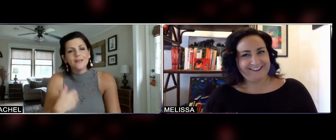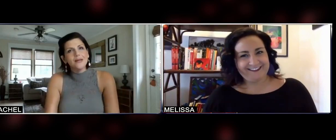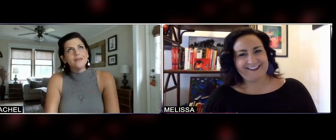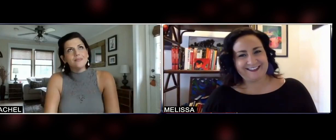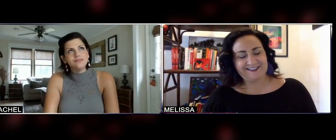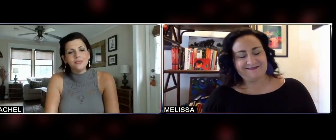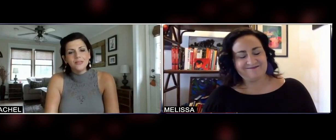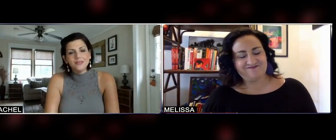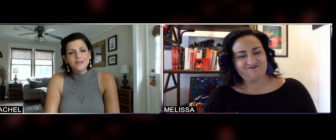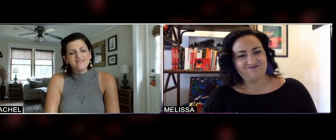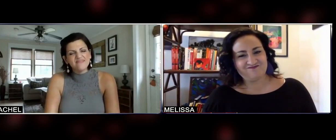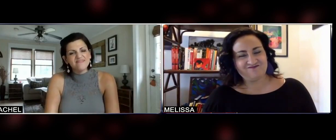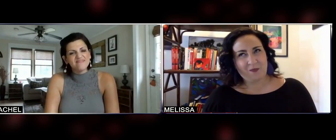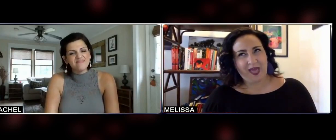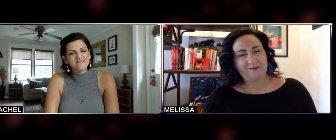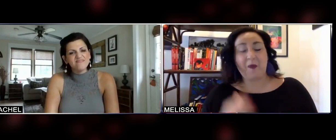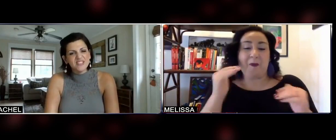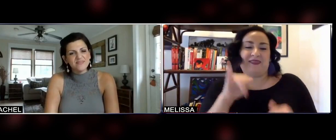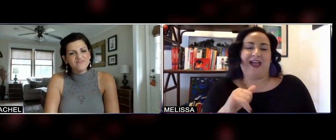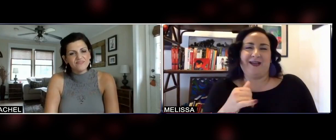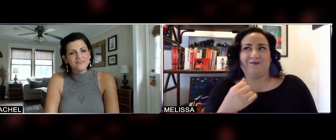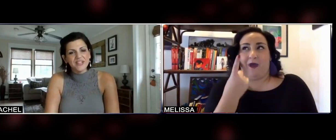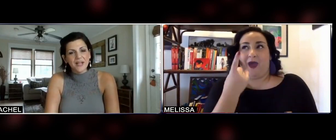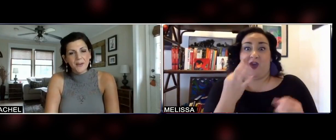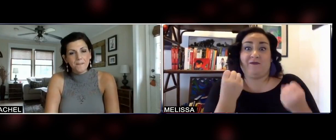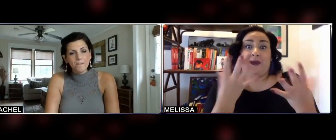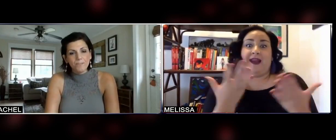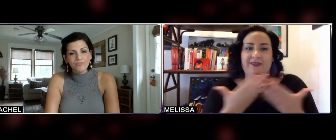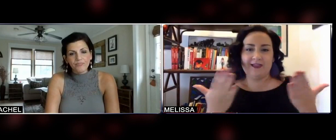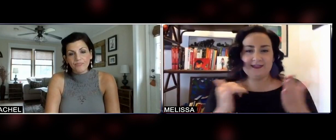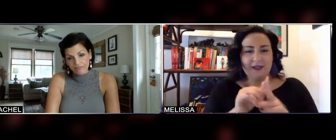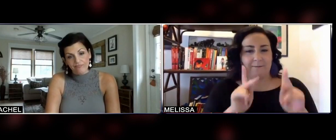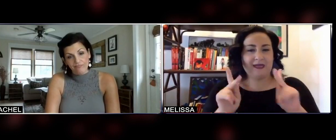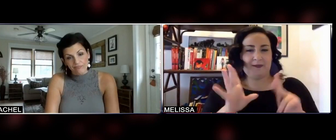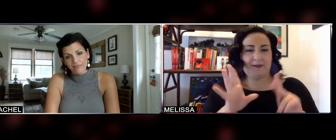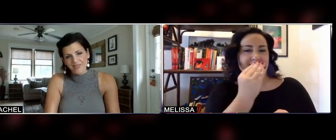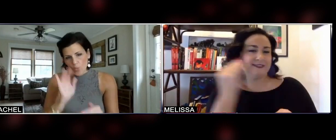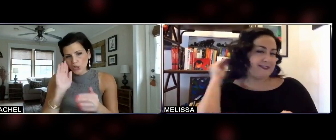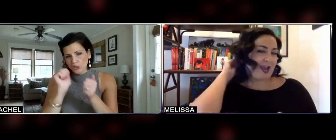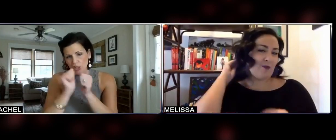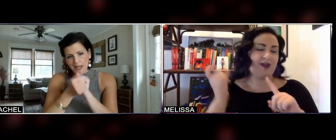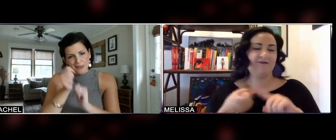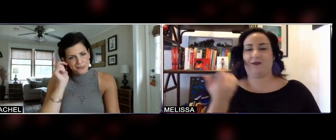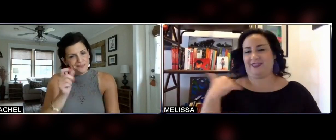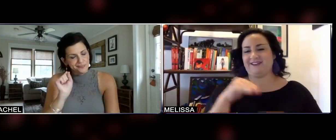I hope that's one of many things that people will keep in mind